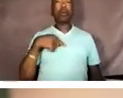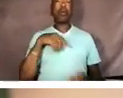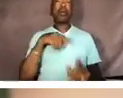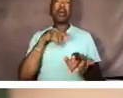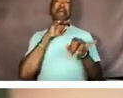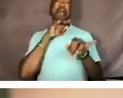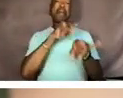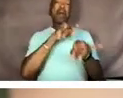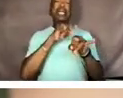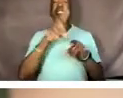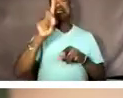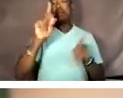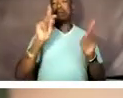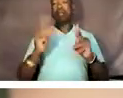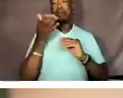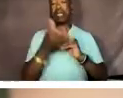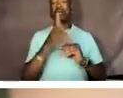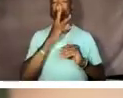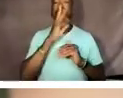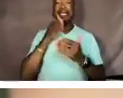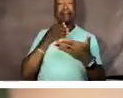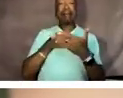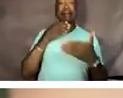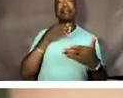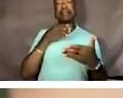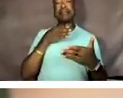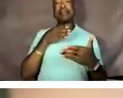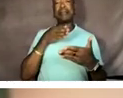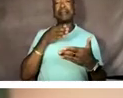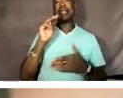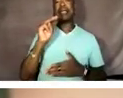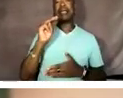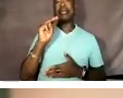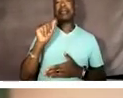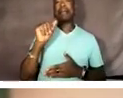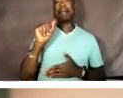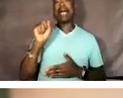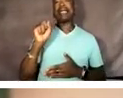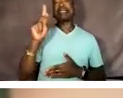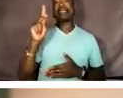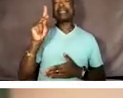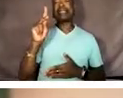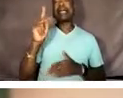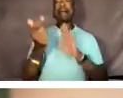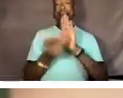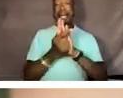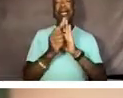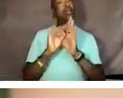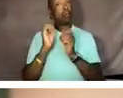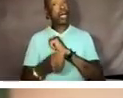to speak against the The Mask ban that actually ultimately passed as you'll see in the next image